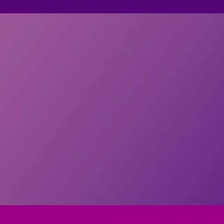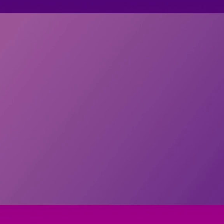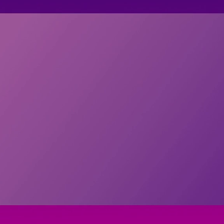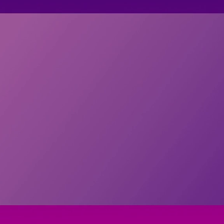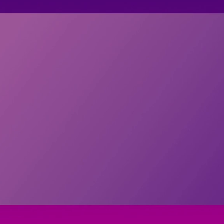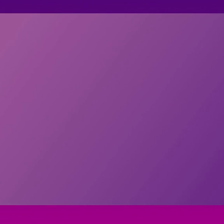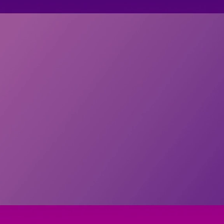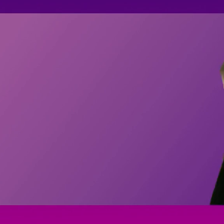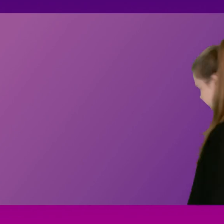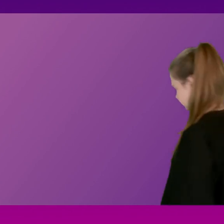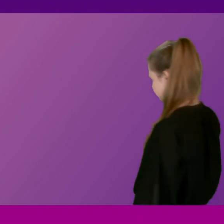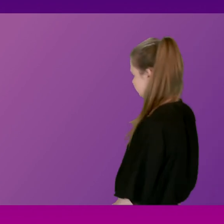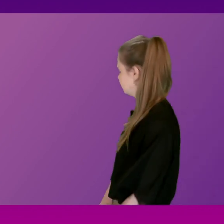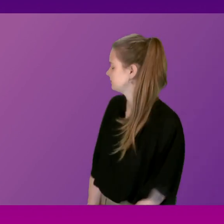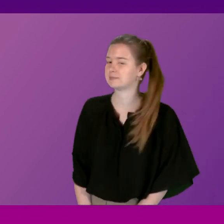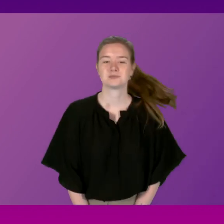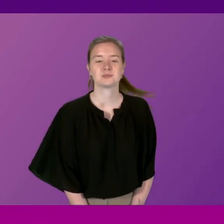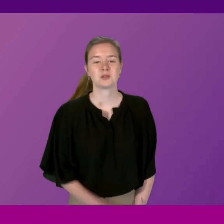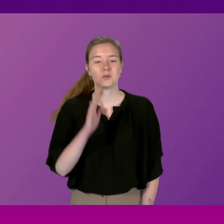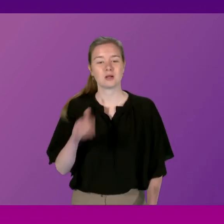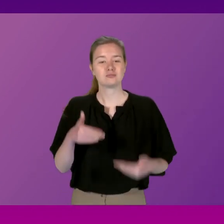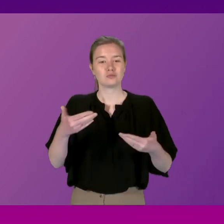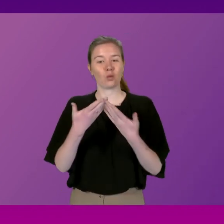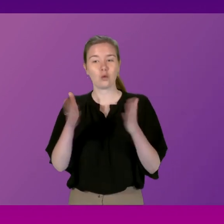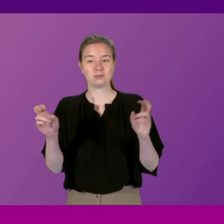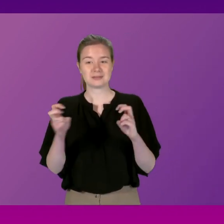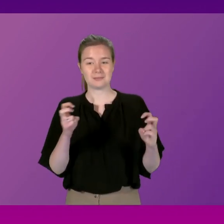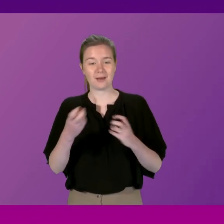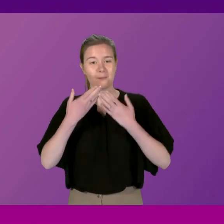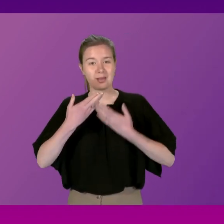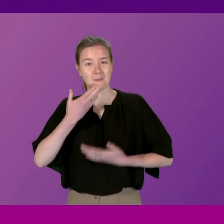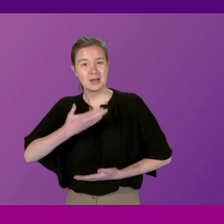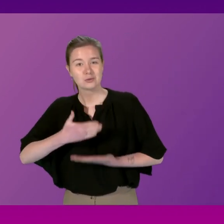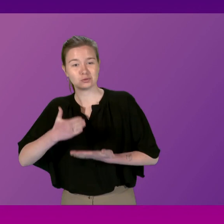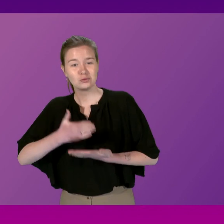I remind all members who wish to speak in the debate to ensure that they have pressed